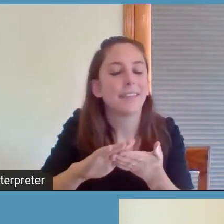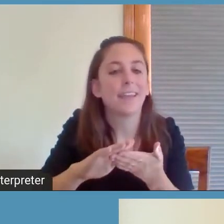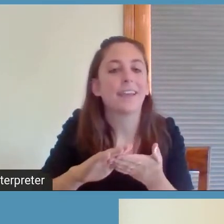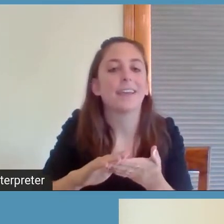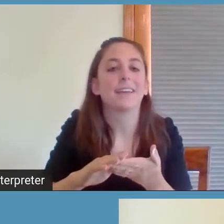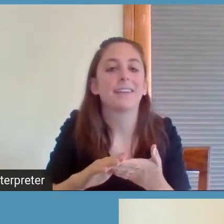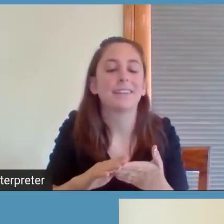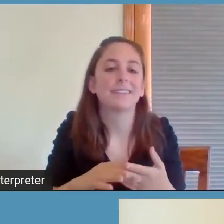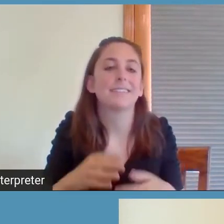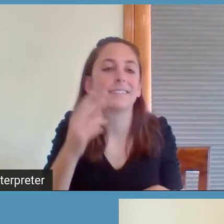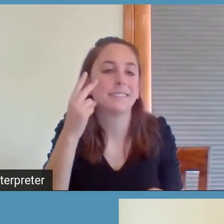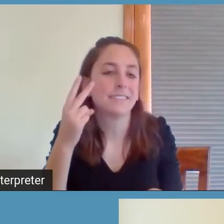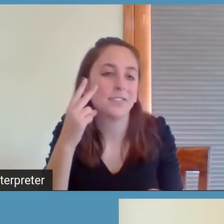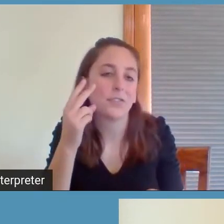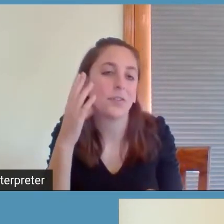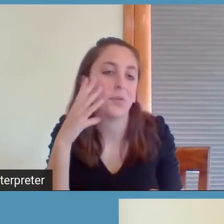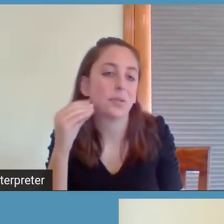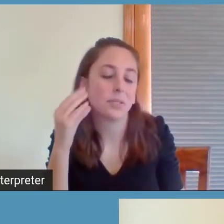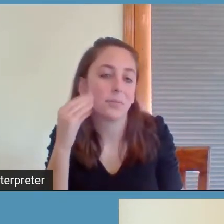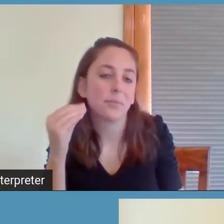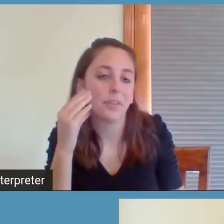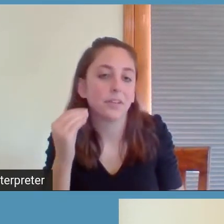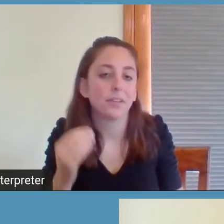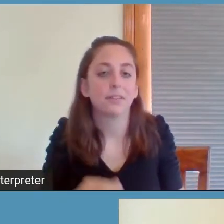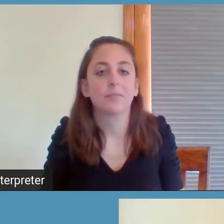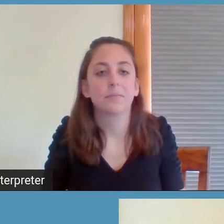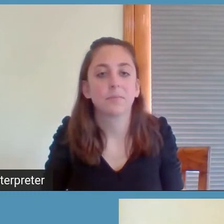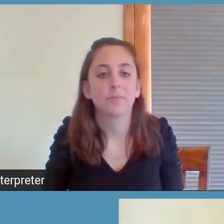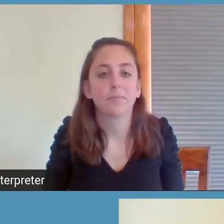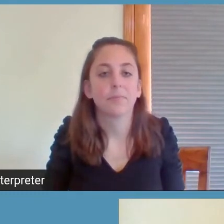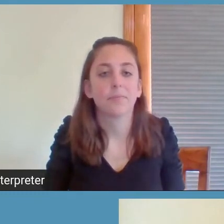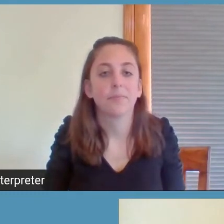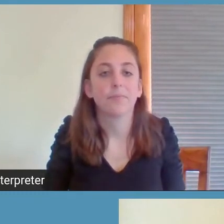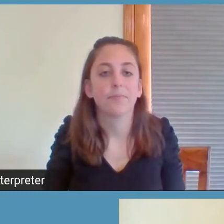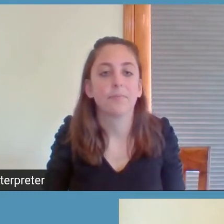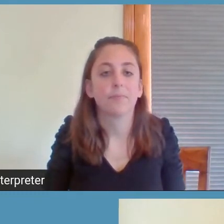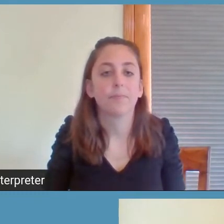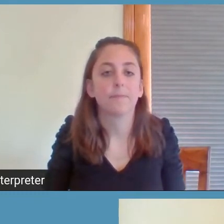experience but i had them a year before but they had an internal team of people in the graduate